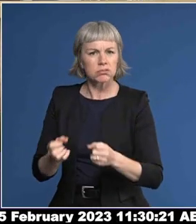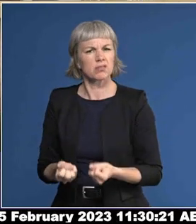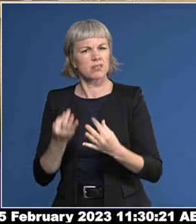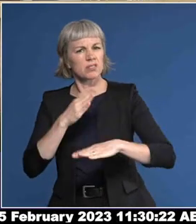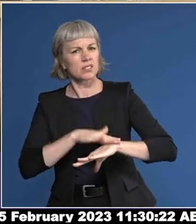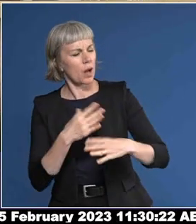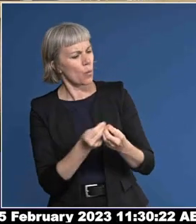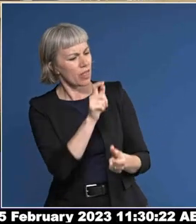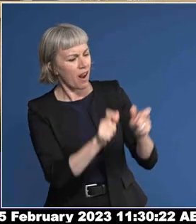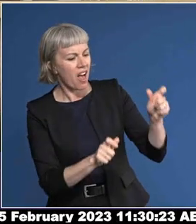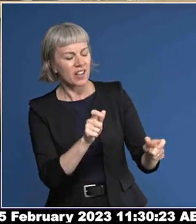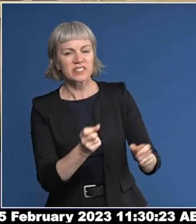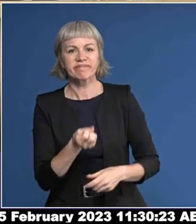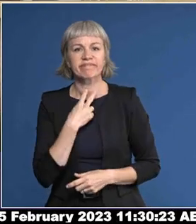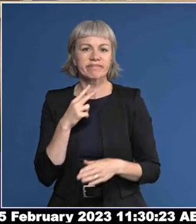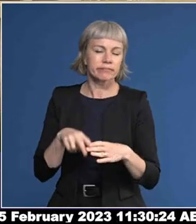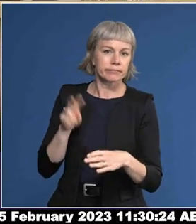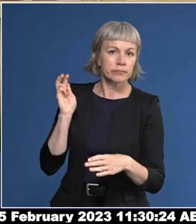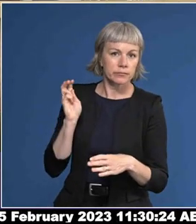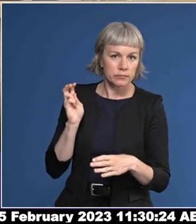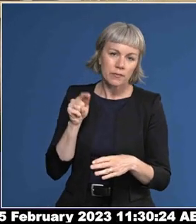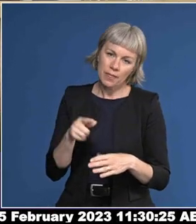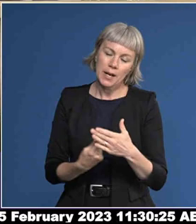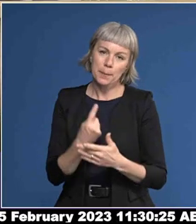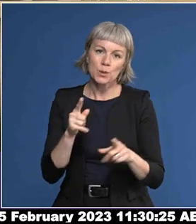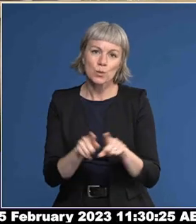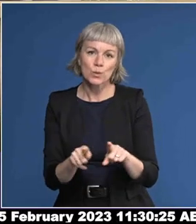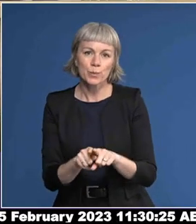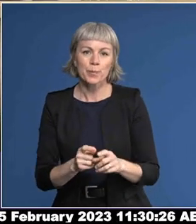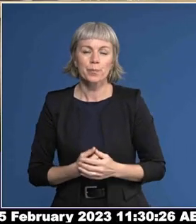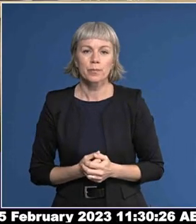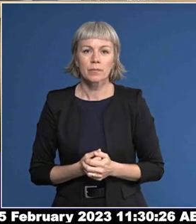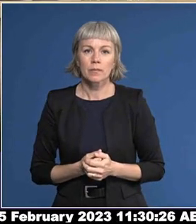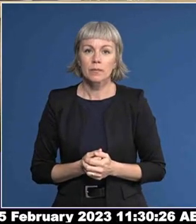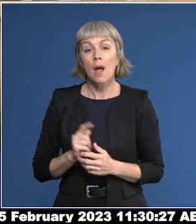until we are at a place where we have got the right systems in place and the right